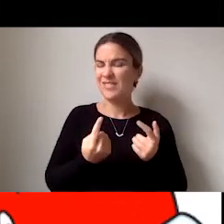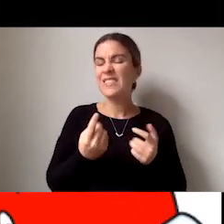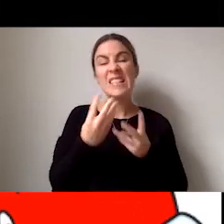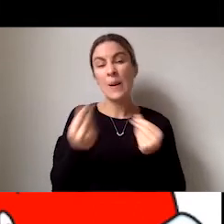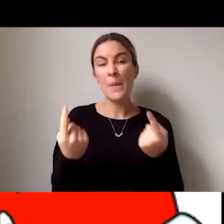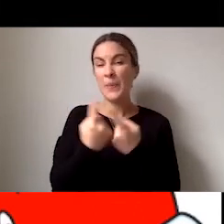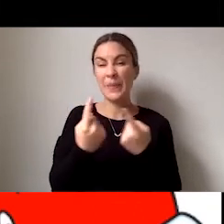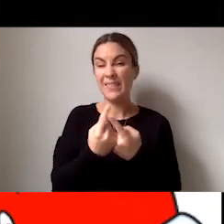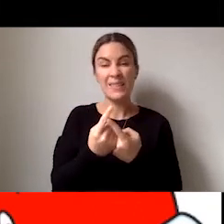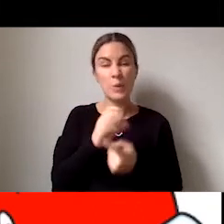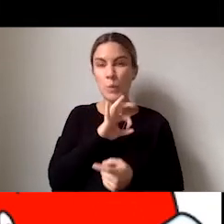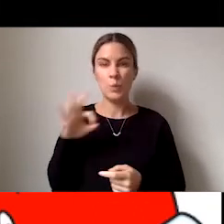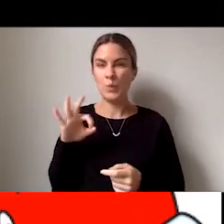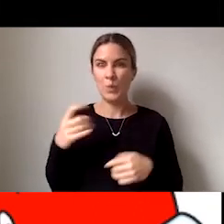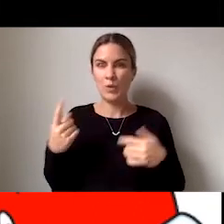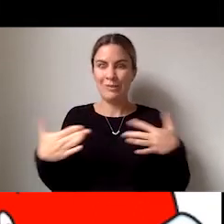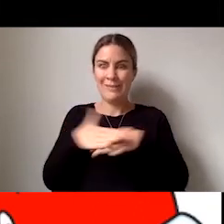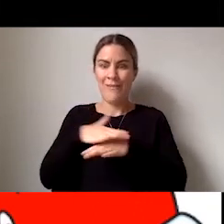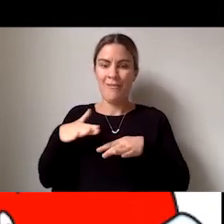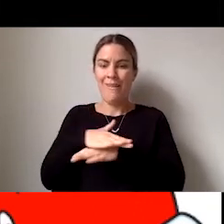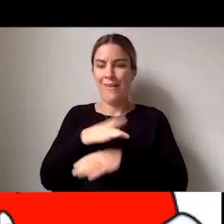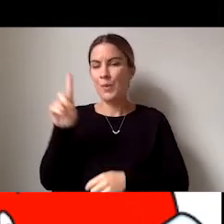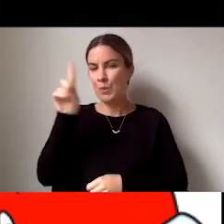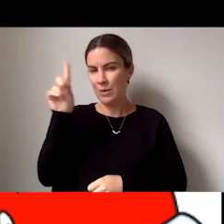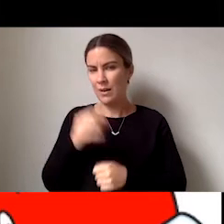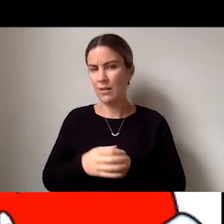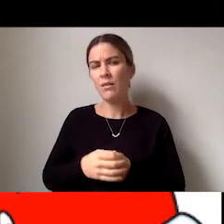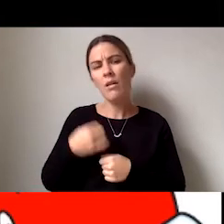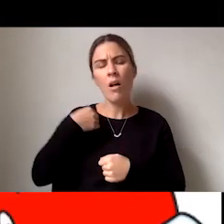My main interest is to share examples of things that I have